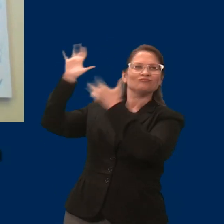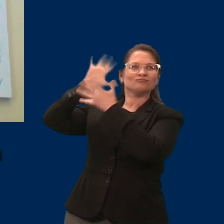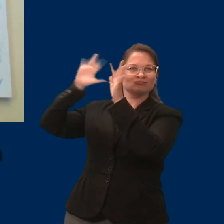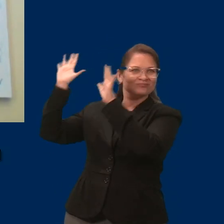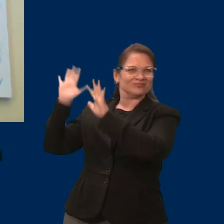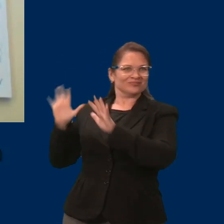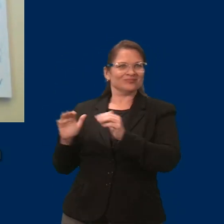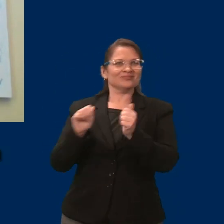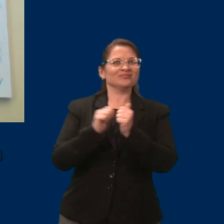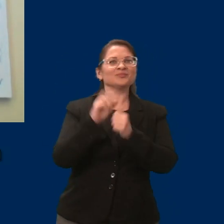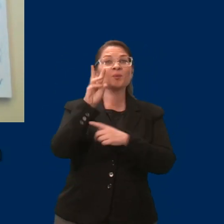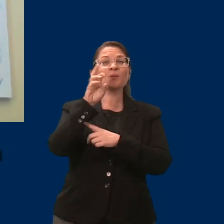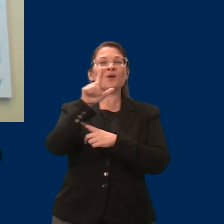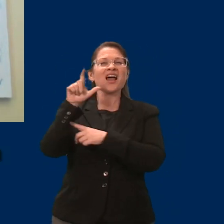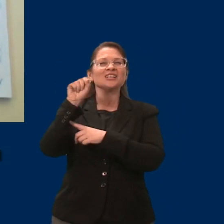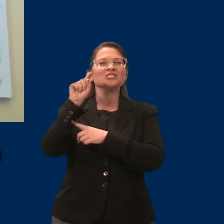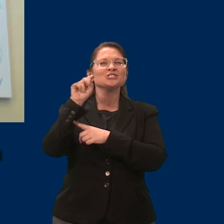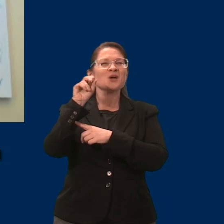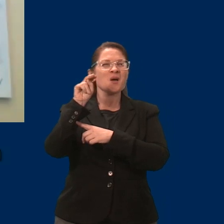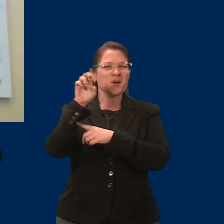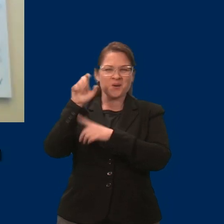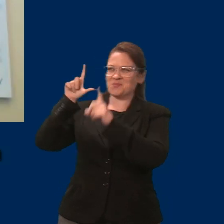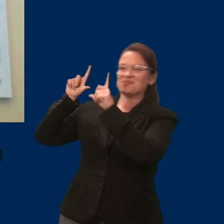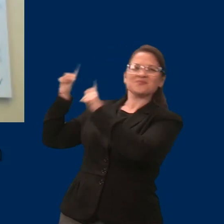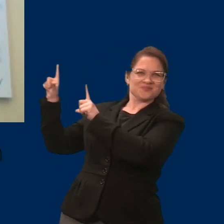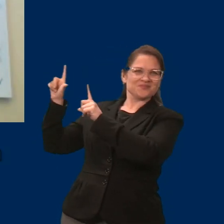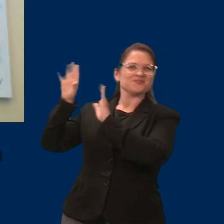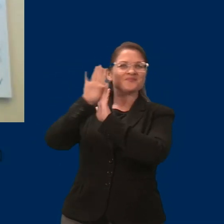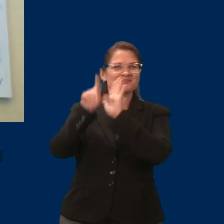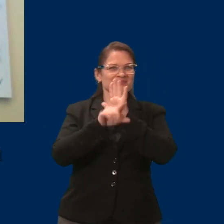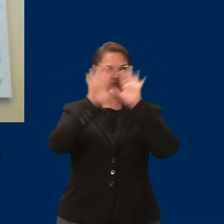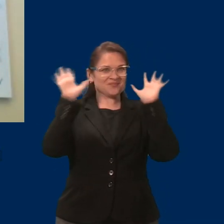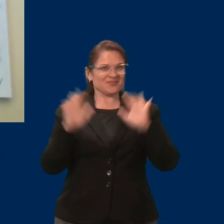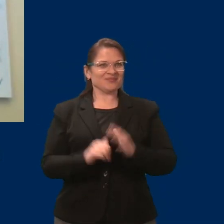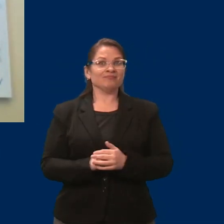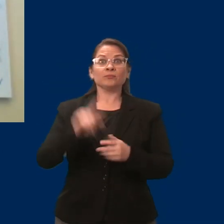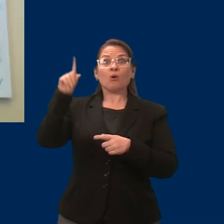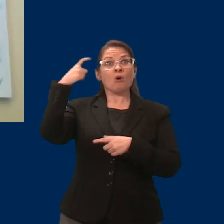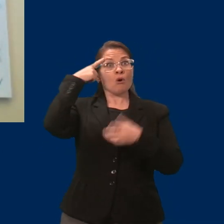So I would like to just echo everything that the Governor just has said,